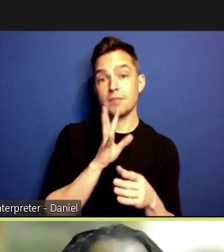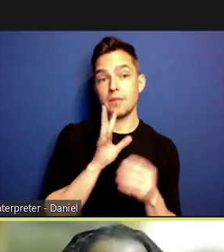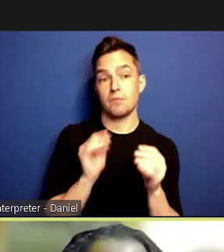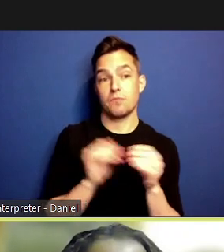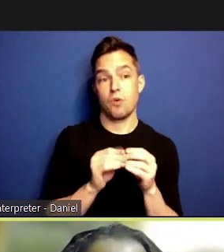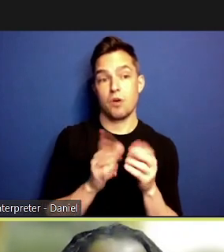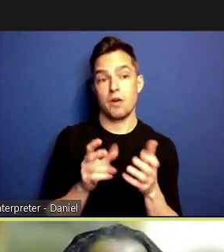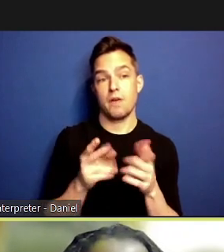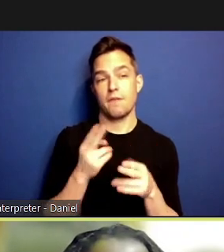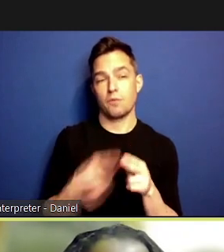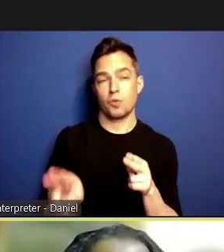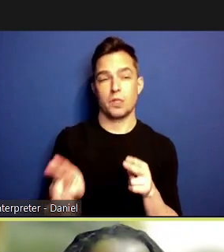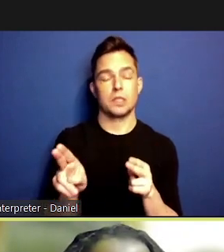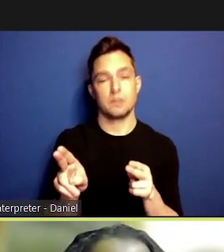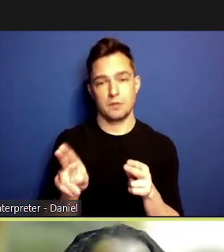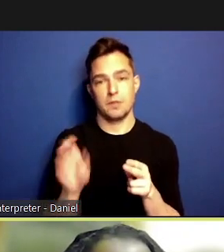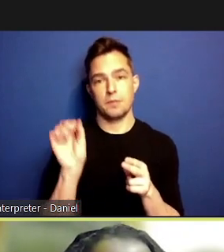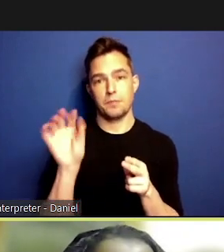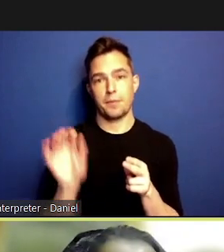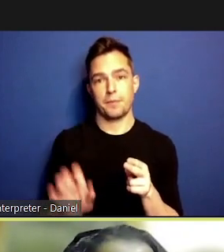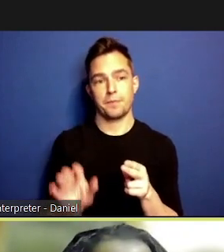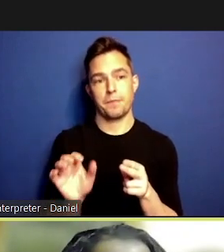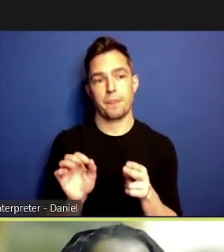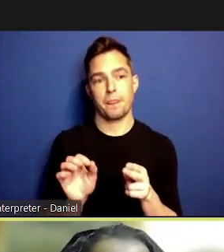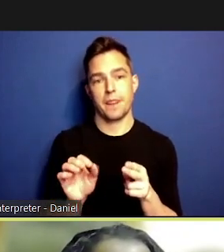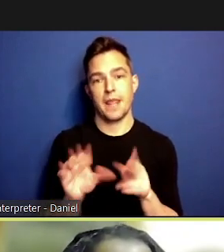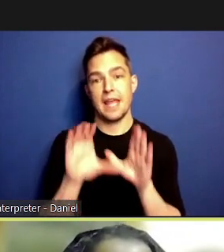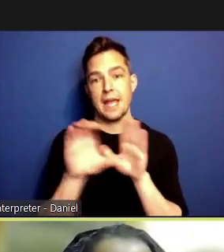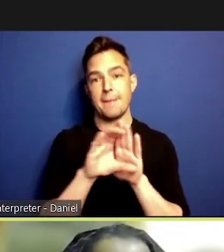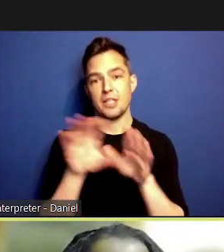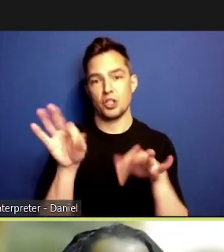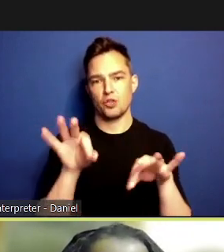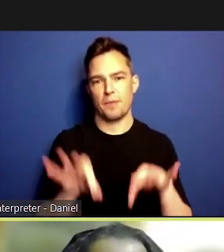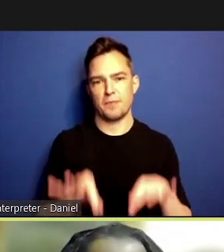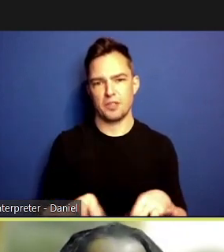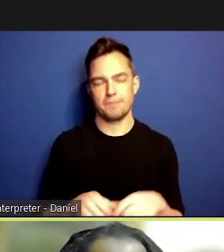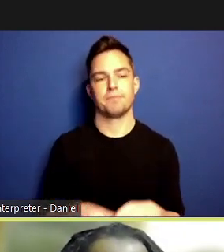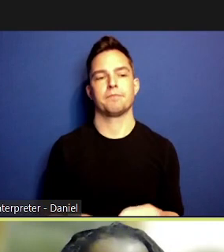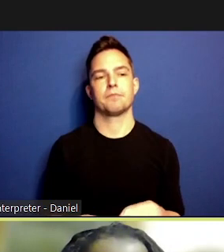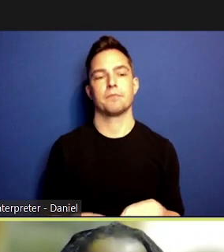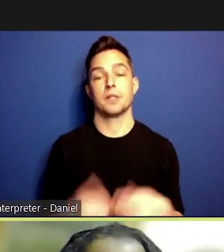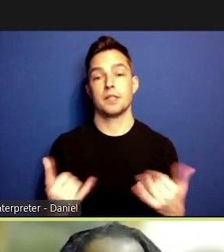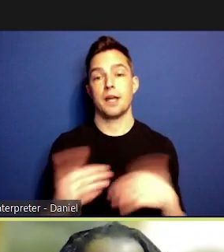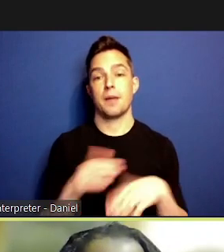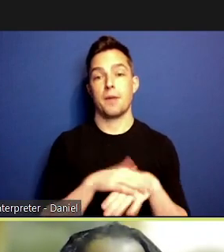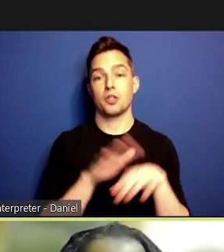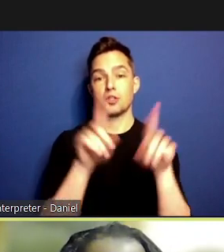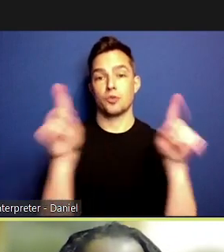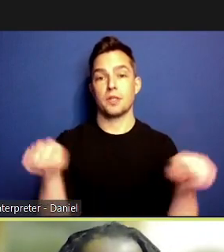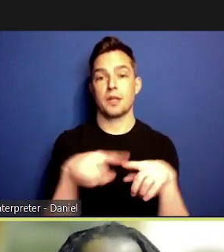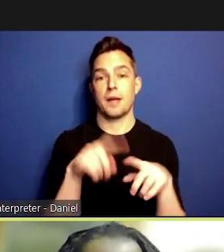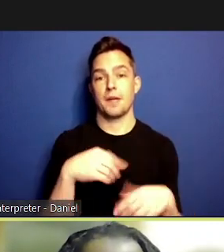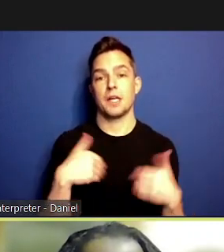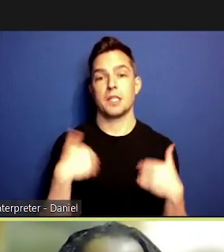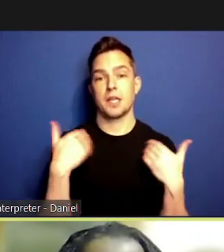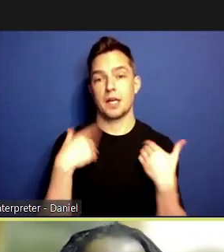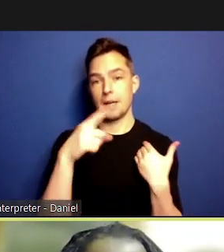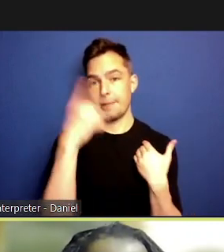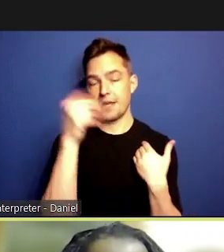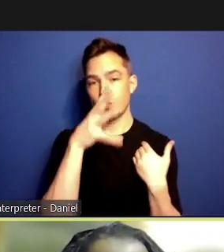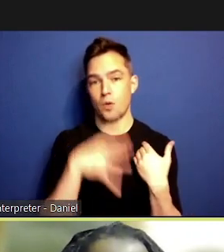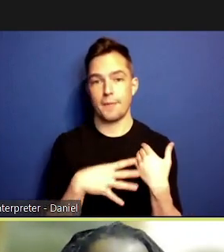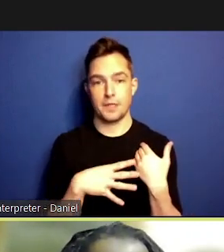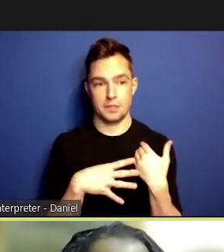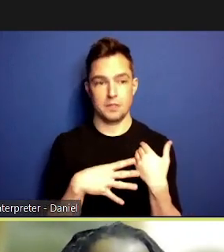a quick image description. So right now I'm on your screen. I am a young black woman with